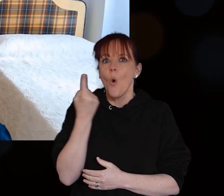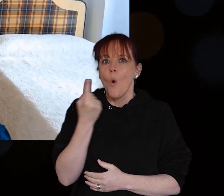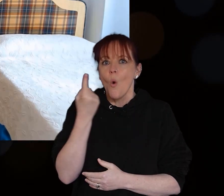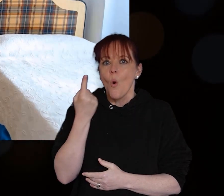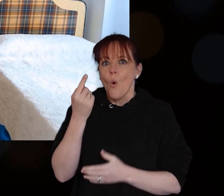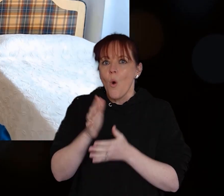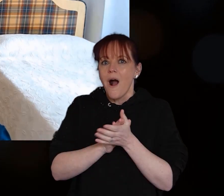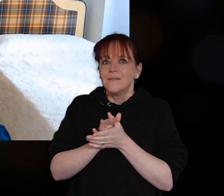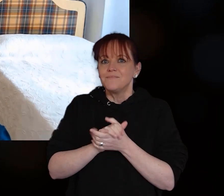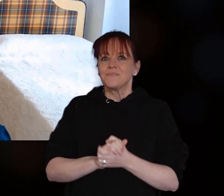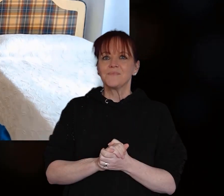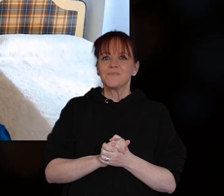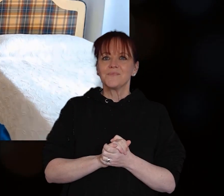Star Wars Outlaws!